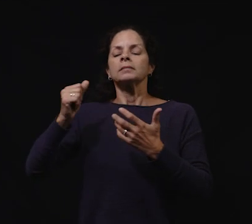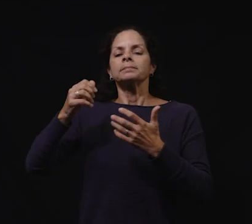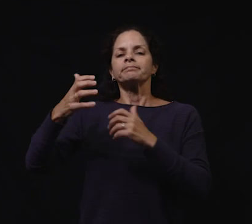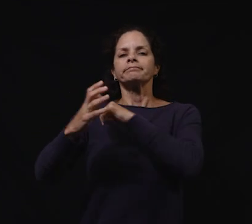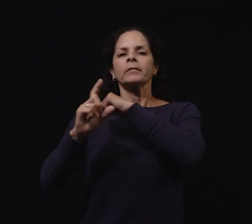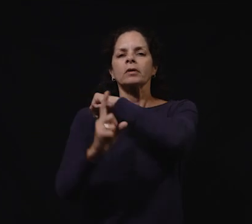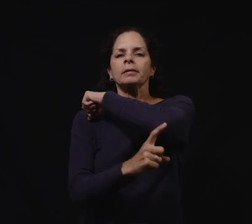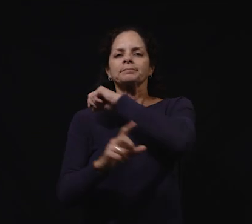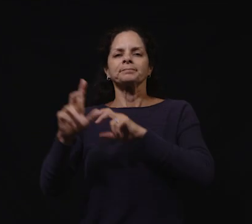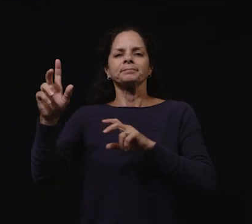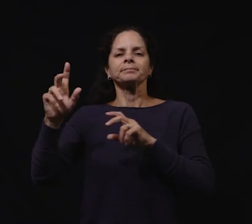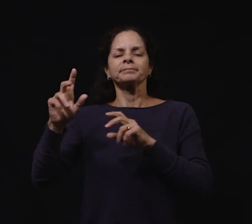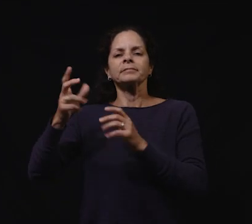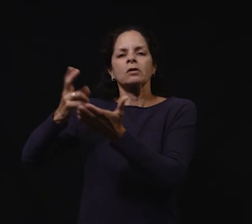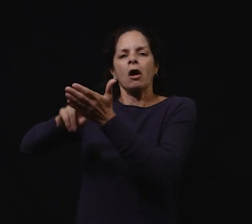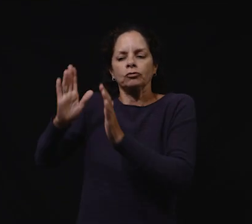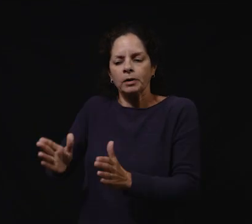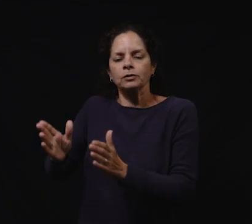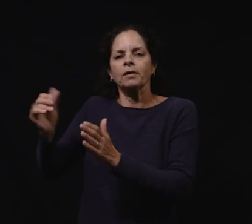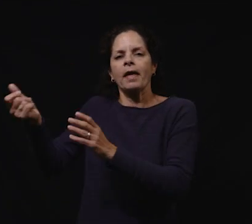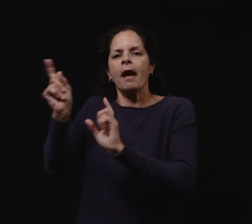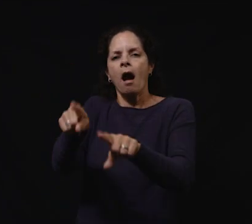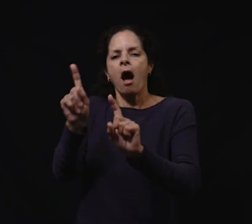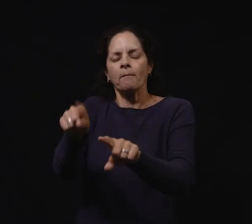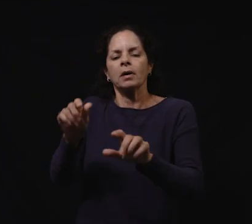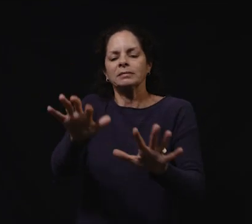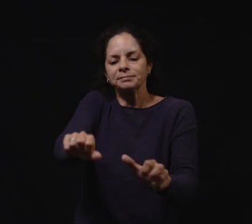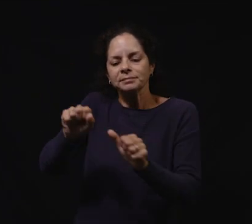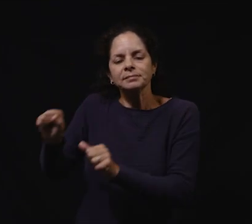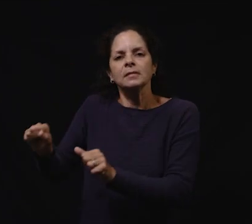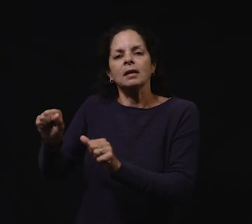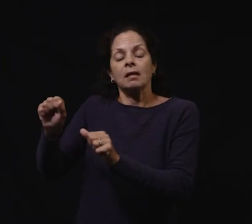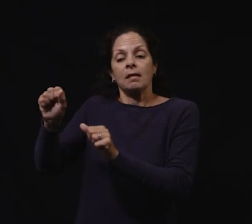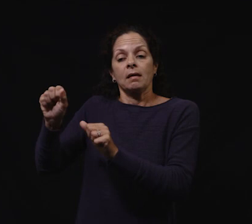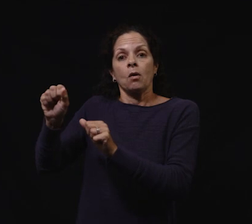that is the contractor that comes in immediately after the storm and